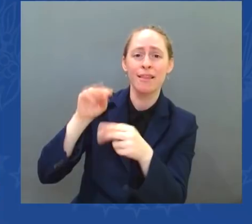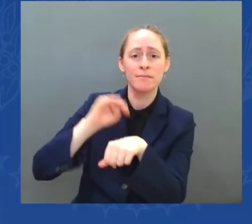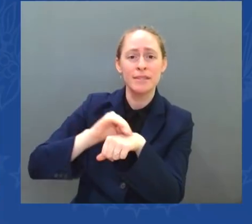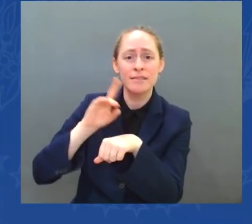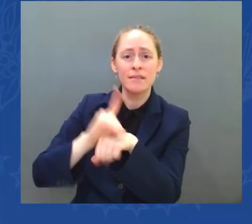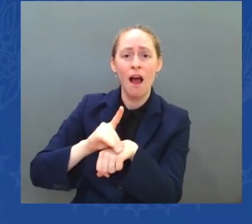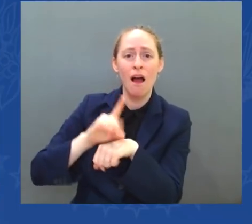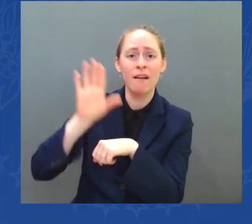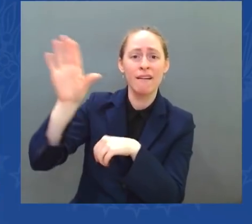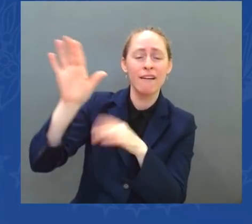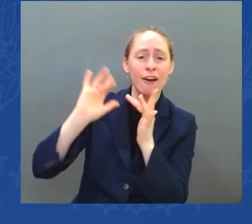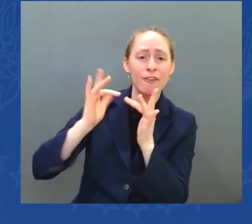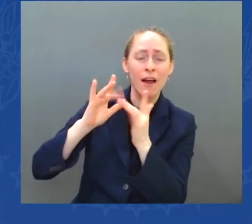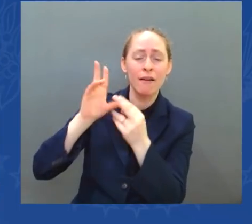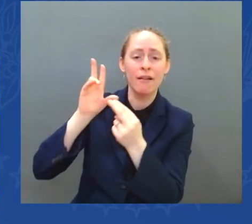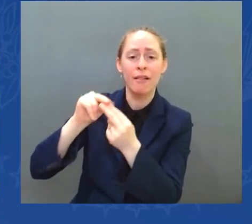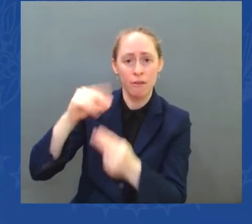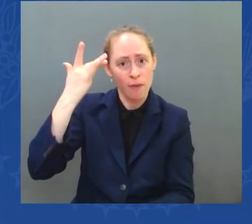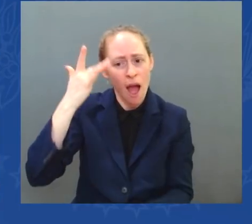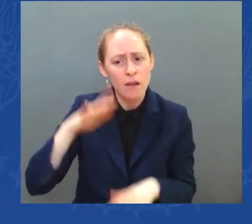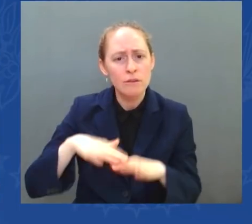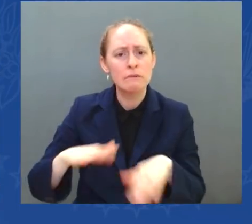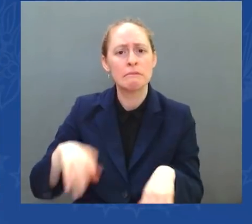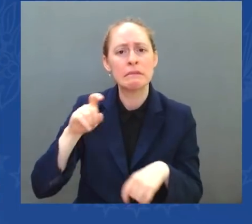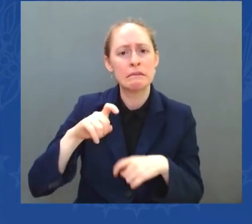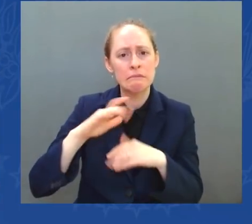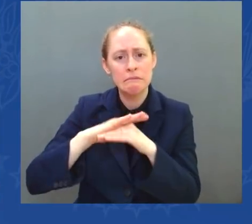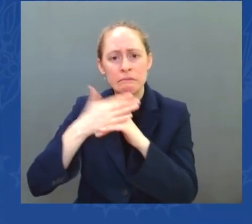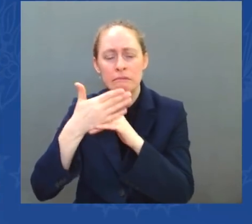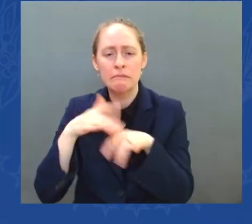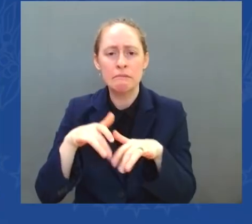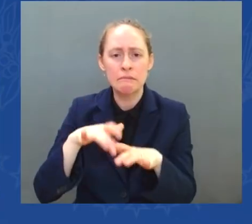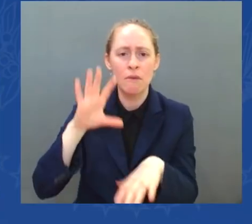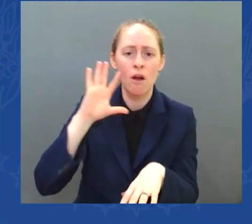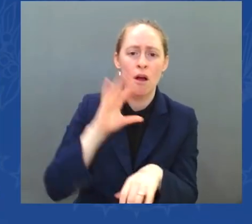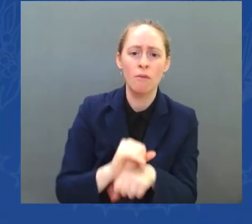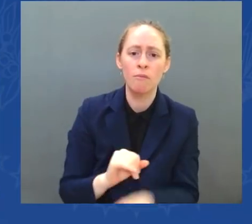Not a joke, not a joke. What the Hell's going on here?